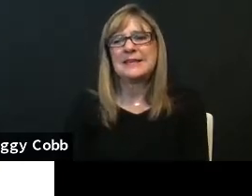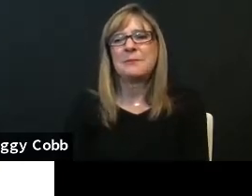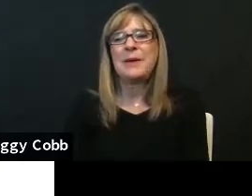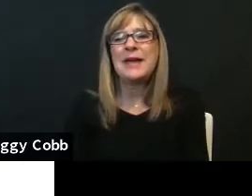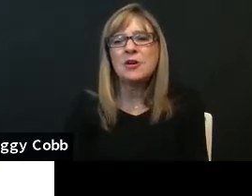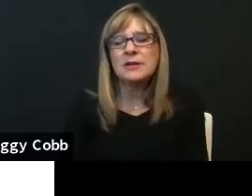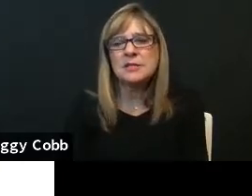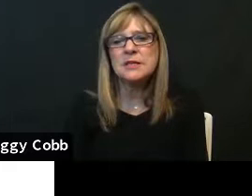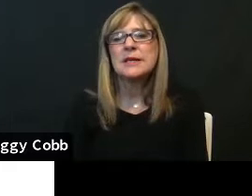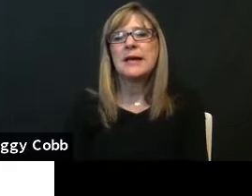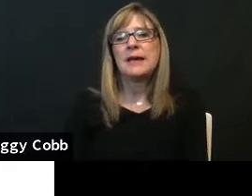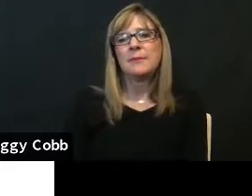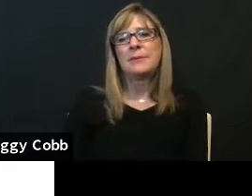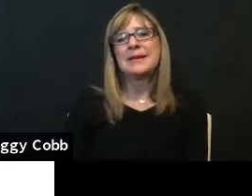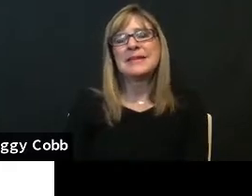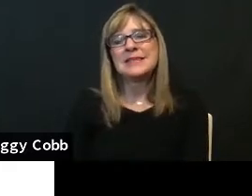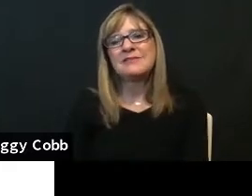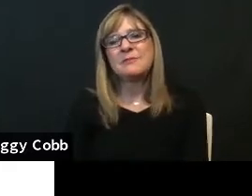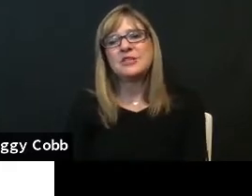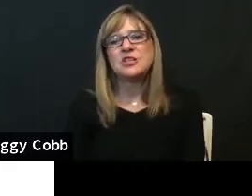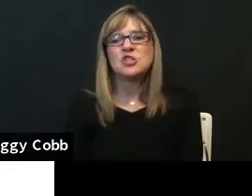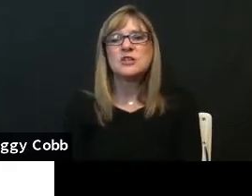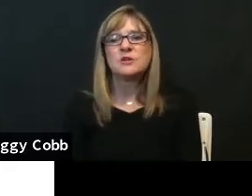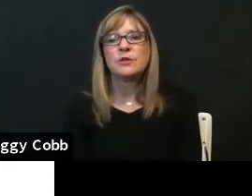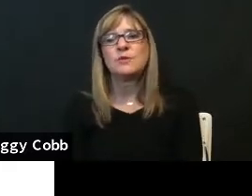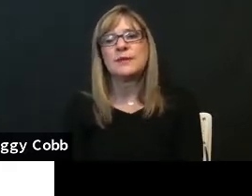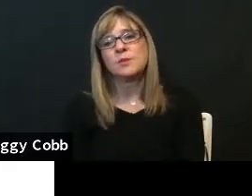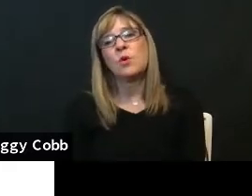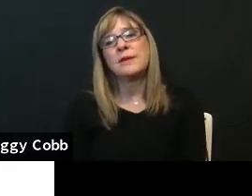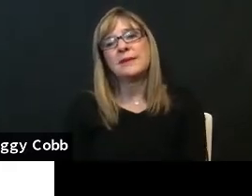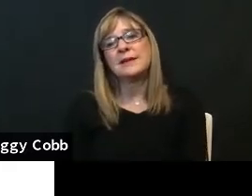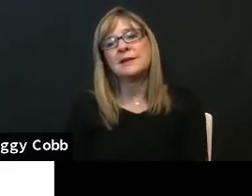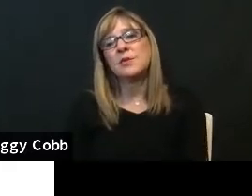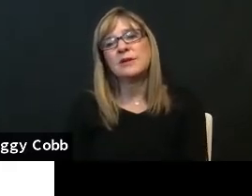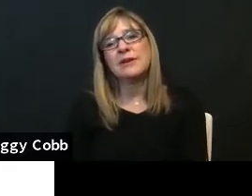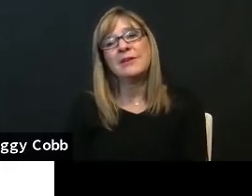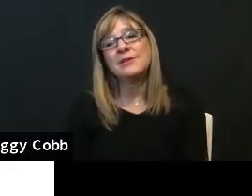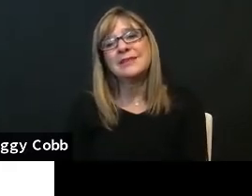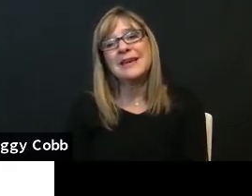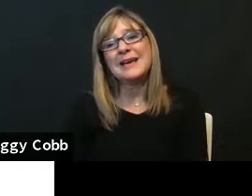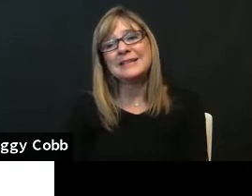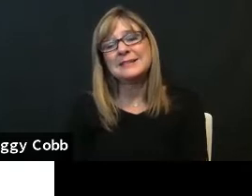I think a parent. Maybe I can get that information and share it with you. That's one that I know of. Other than that,